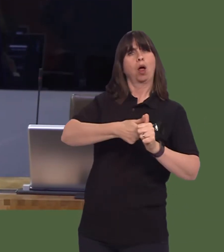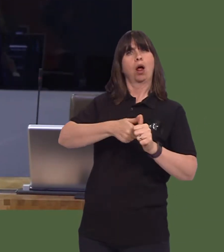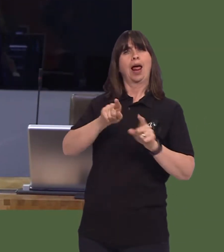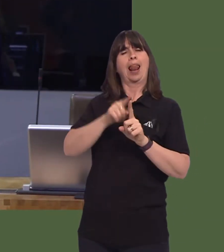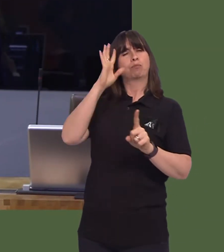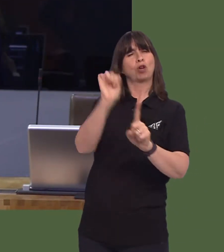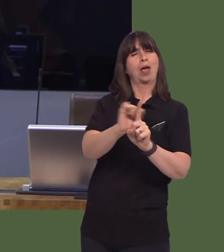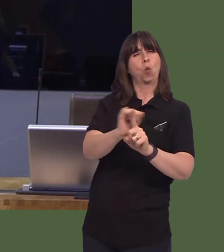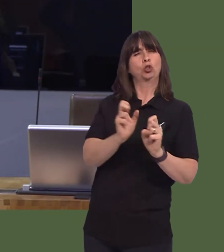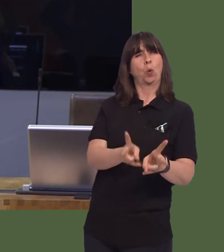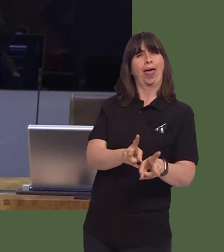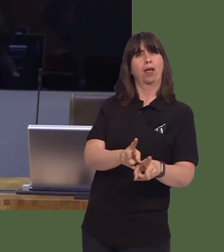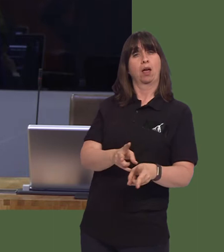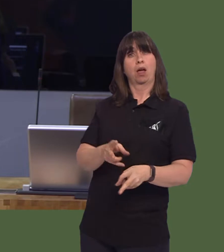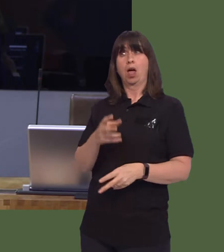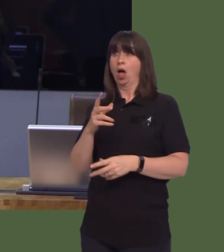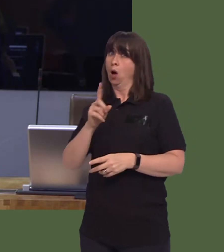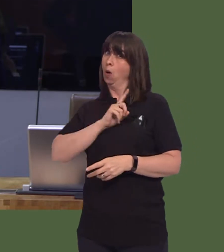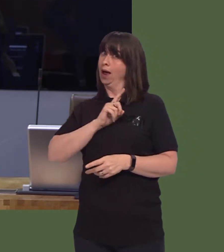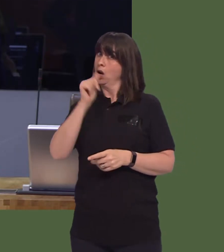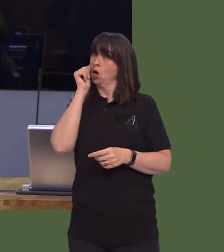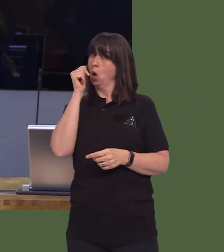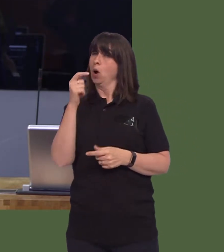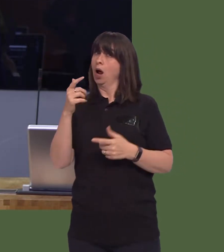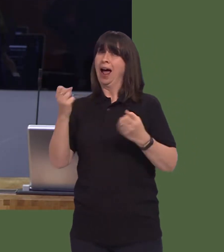There are serious debates, for example, about the causes of poverty in other parts of the